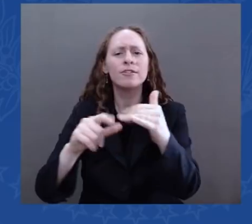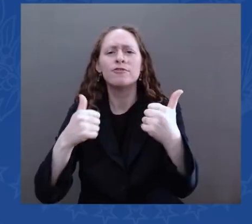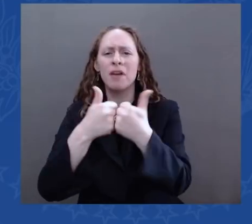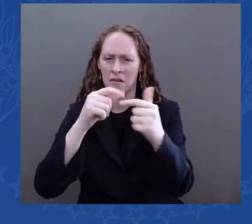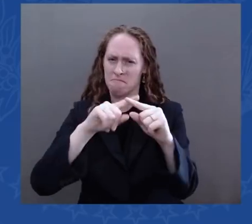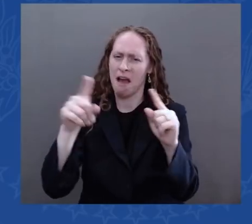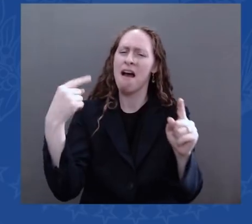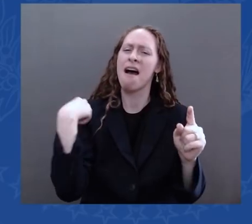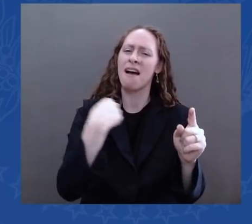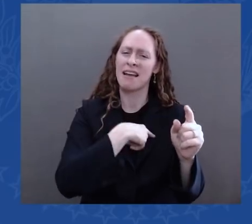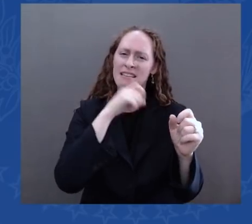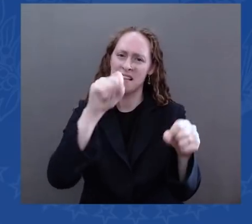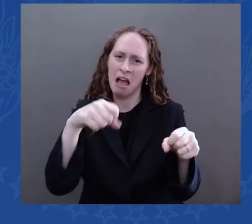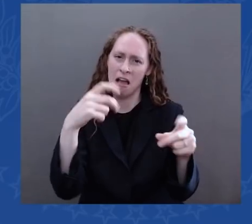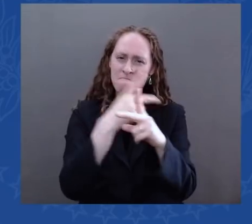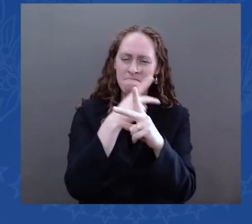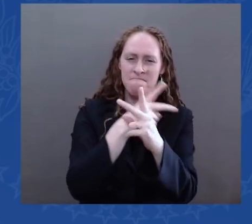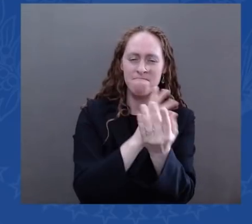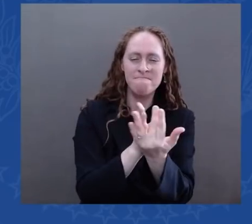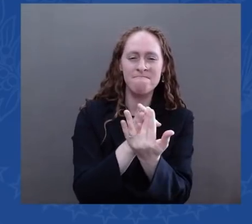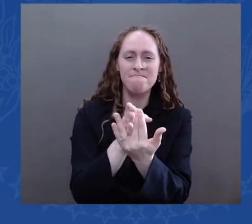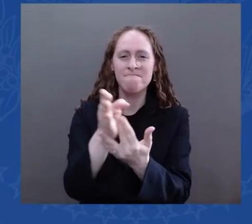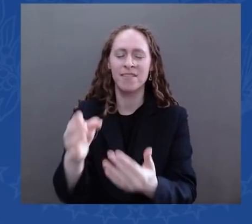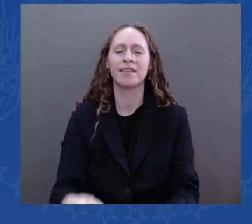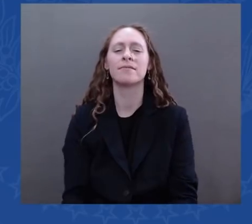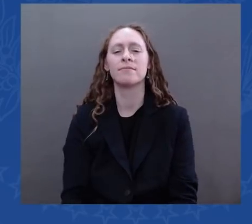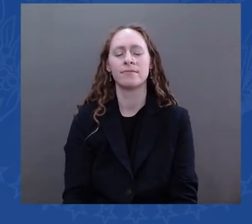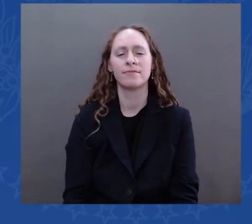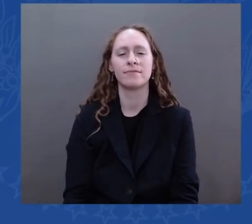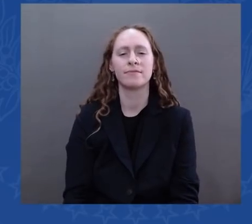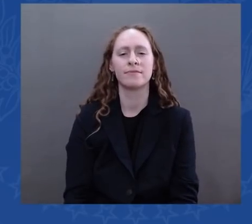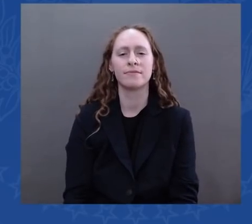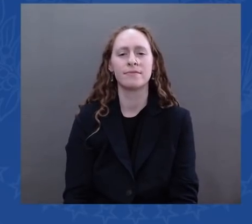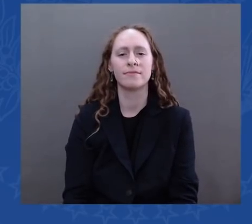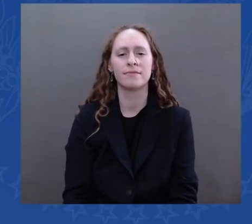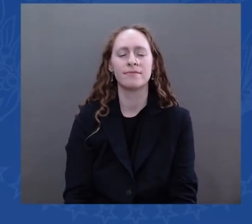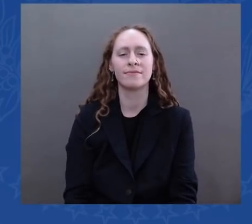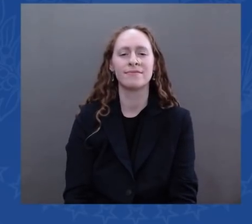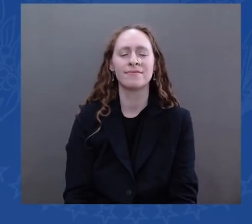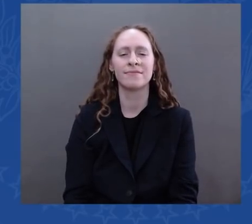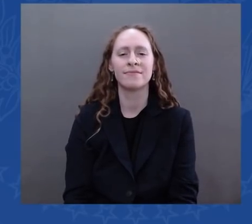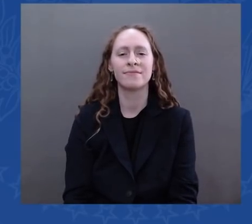and that speak to our country's values at its best. And that's why it's my honor